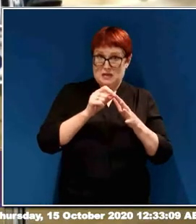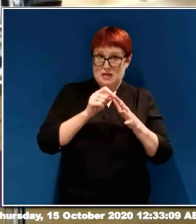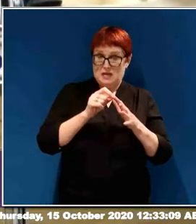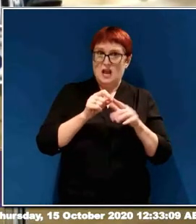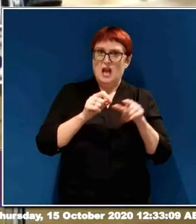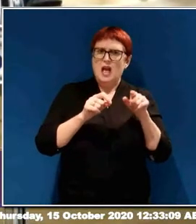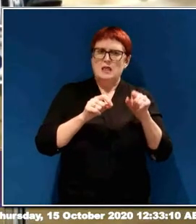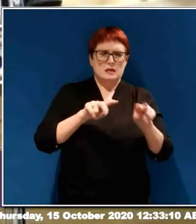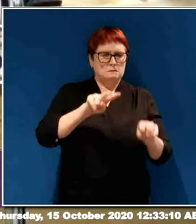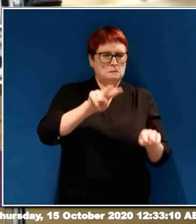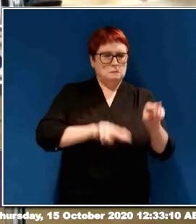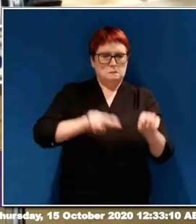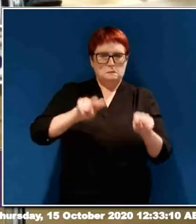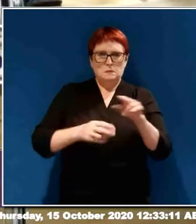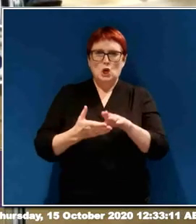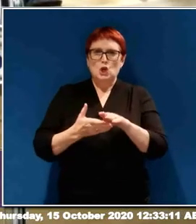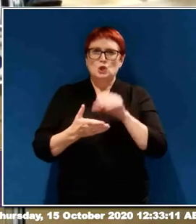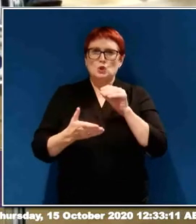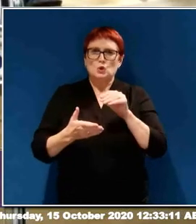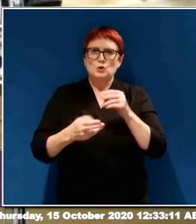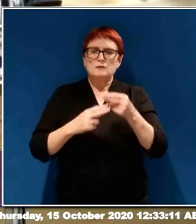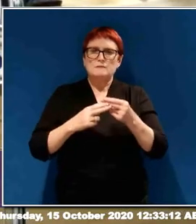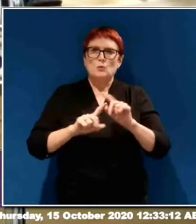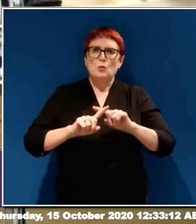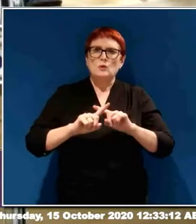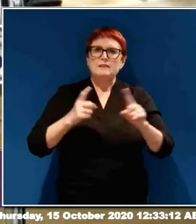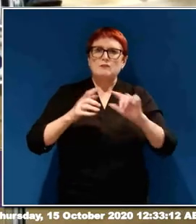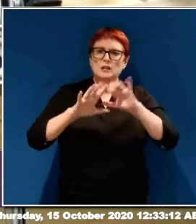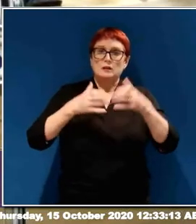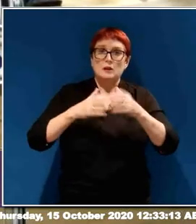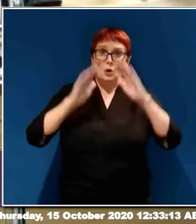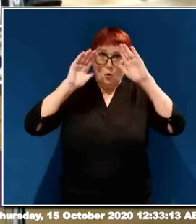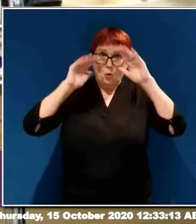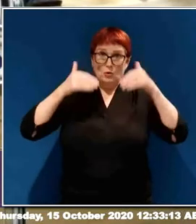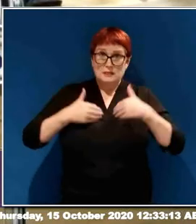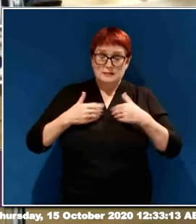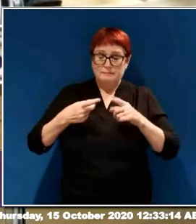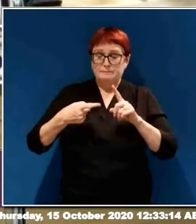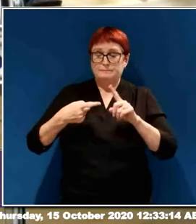autism, intellectual disability, speech/language impairment, vision